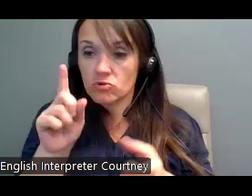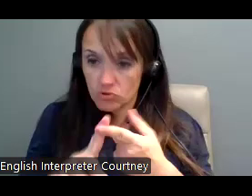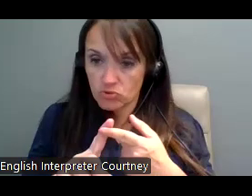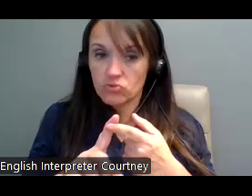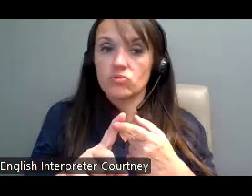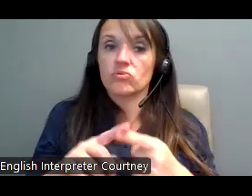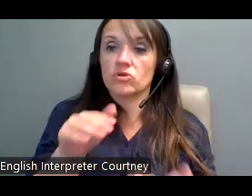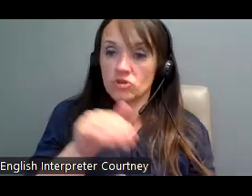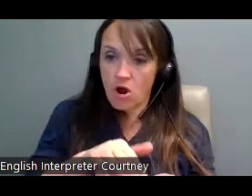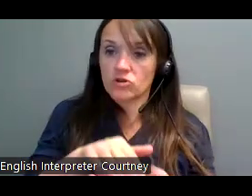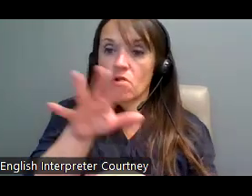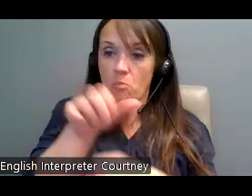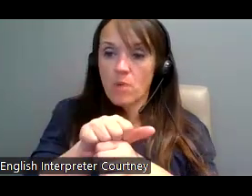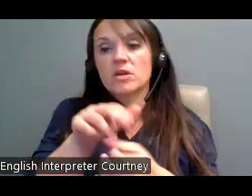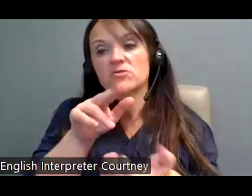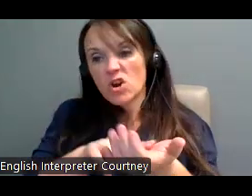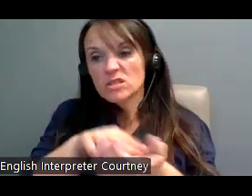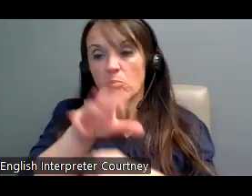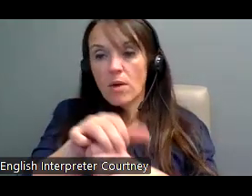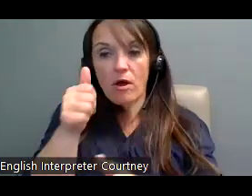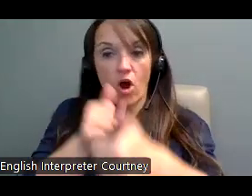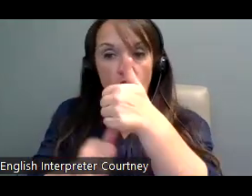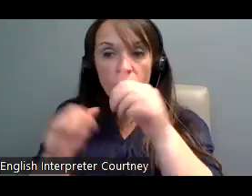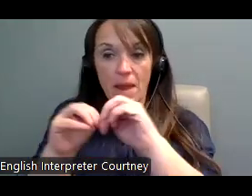We still have time for a couple more questions